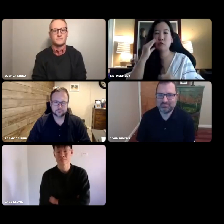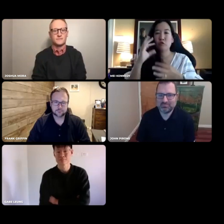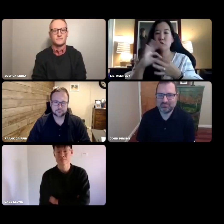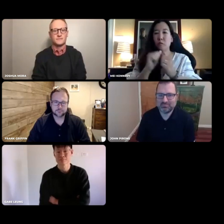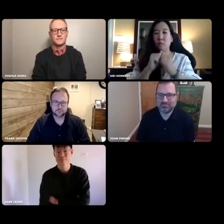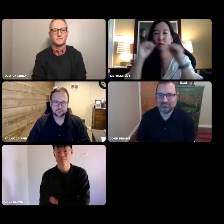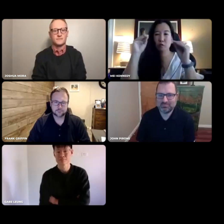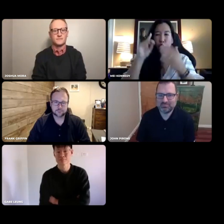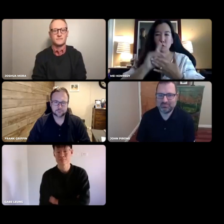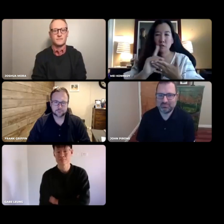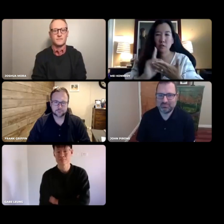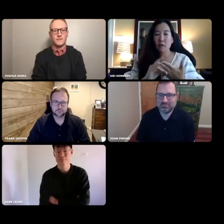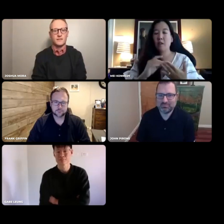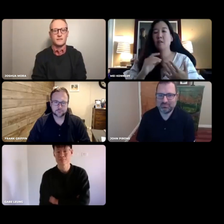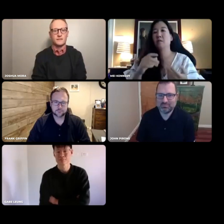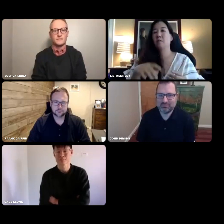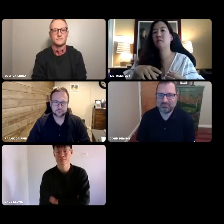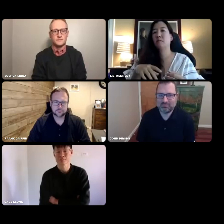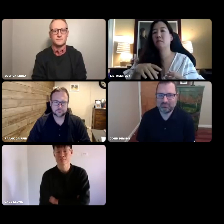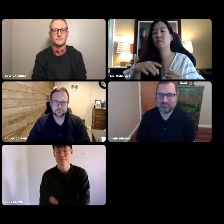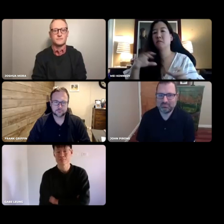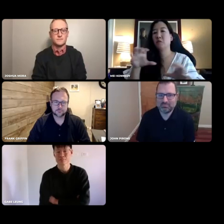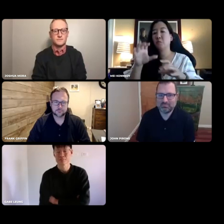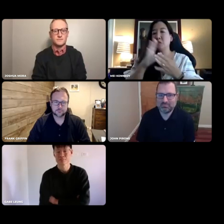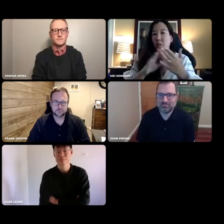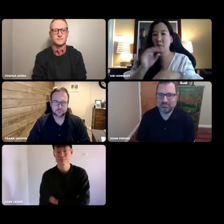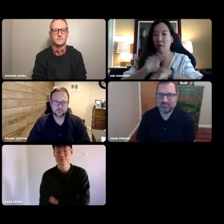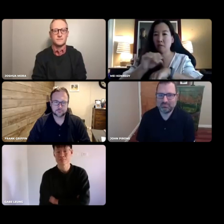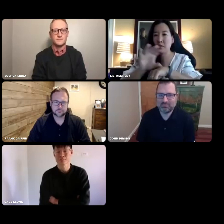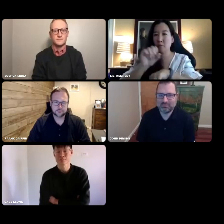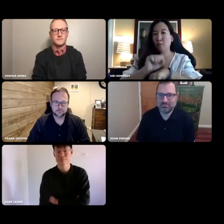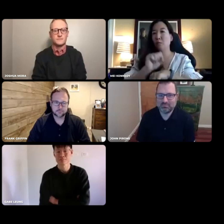I have many years of experience as an Instructional Design Consultant.